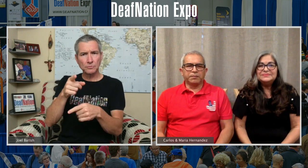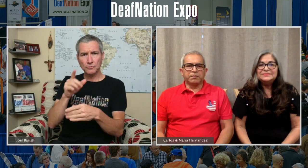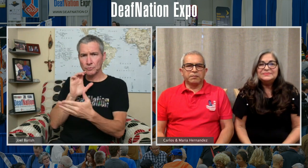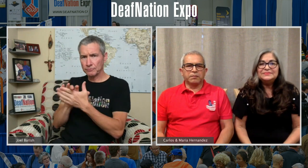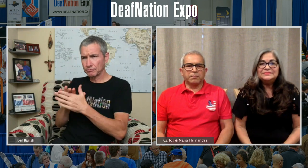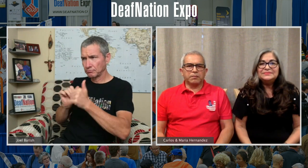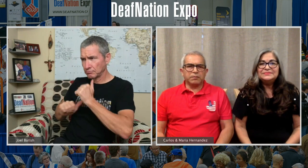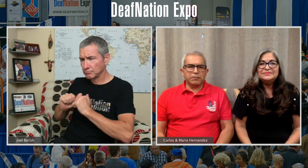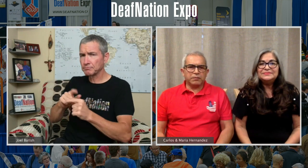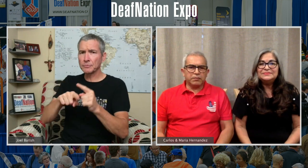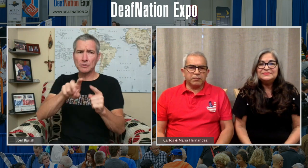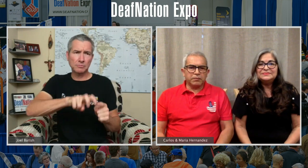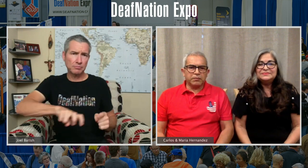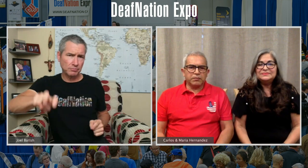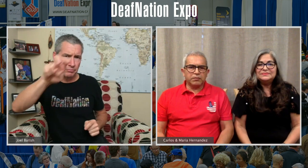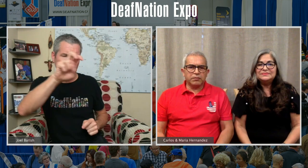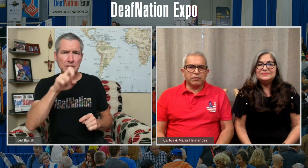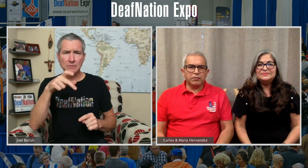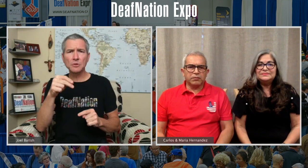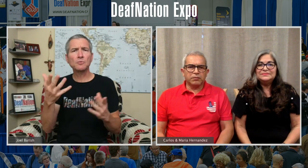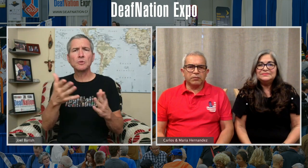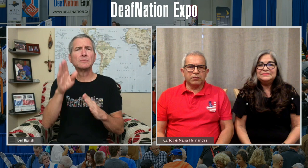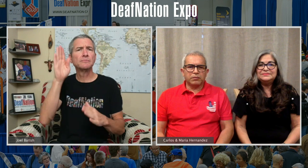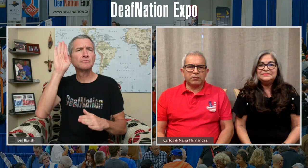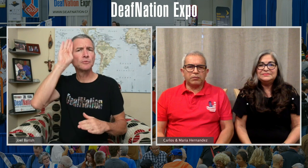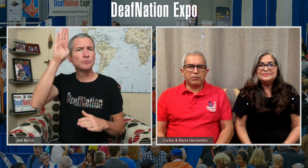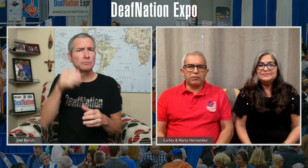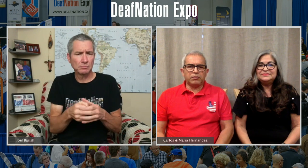With your wife’s acting, plus your traveling to expos, what’s your future?